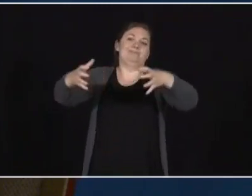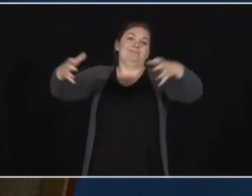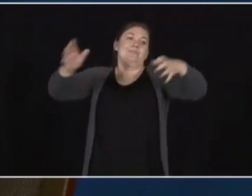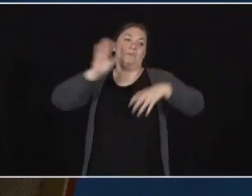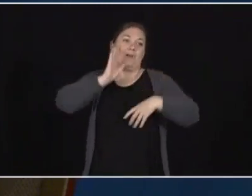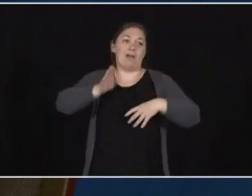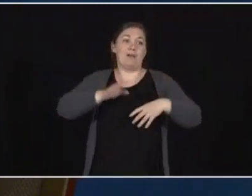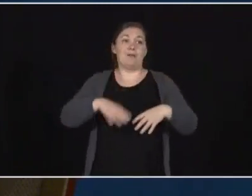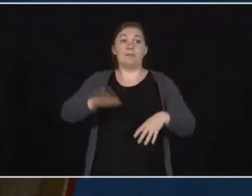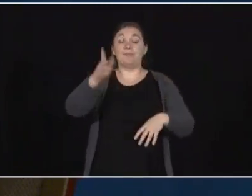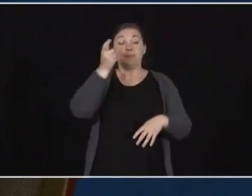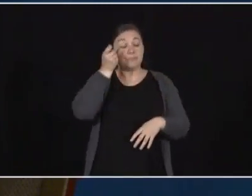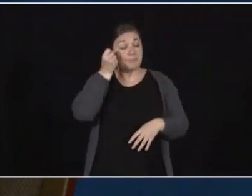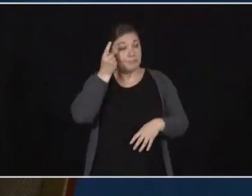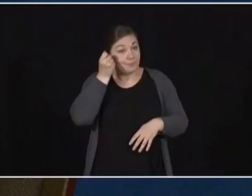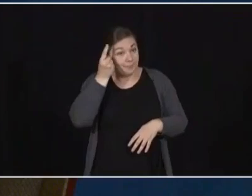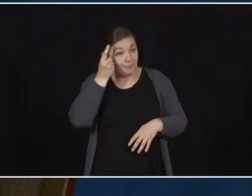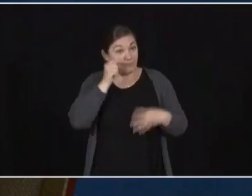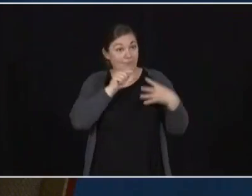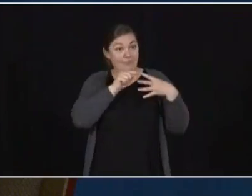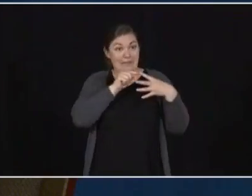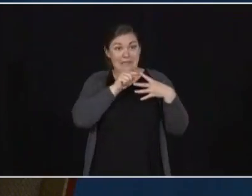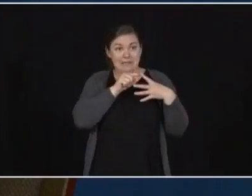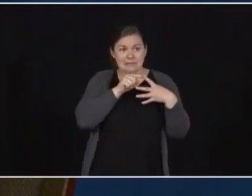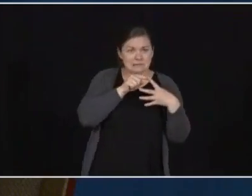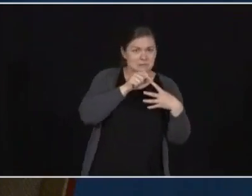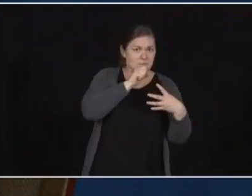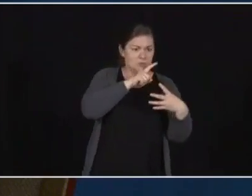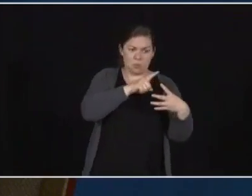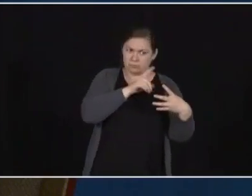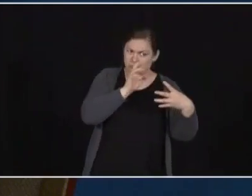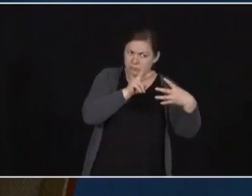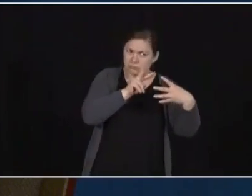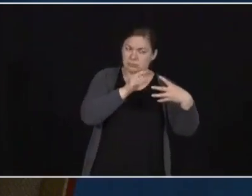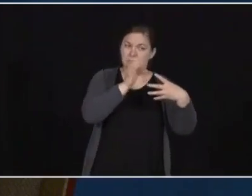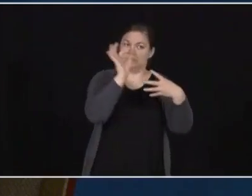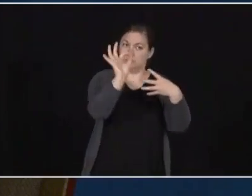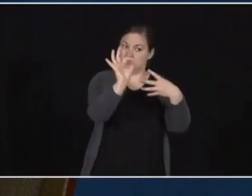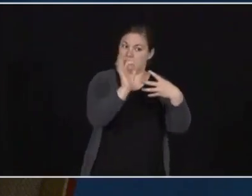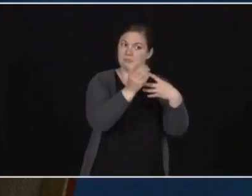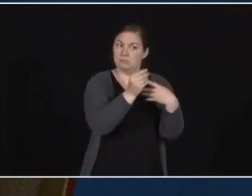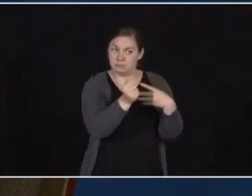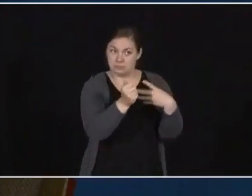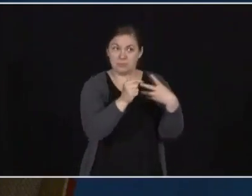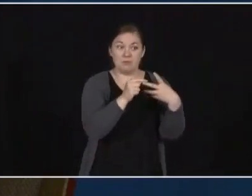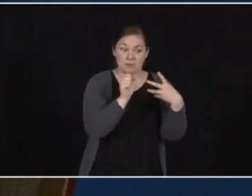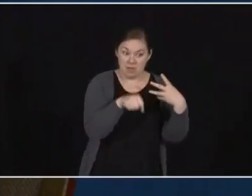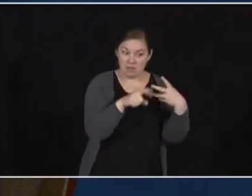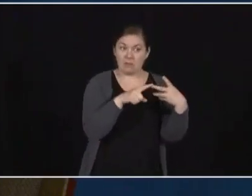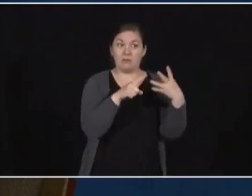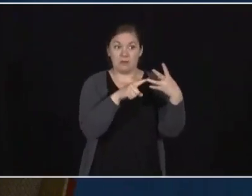these elements are accounted for as we think about how we can move them online. All with the understanding that the our problems